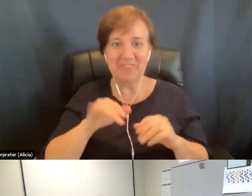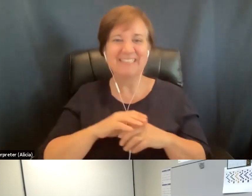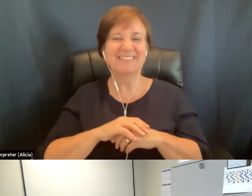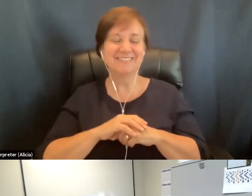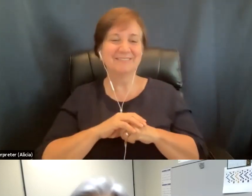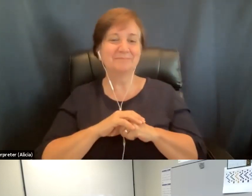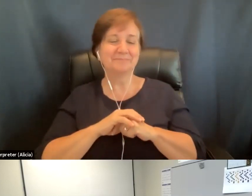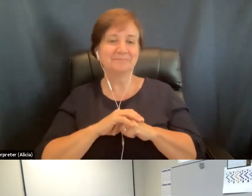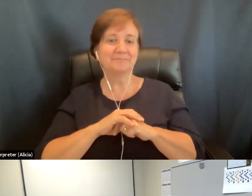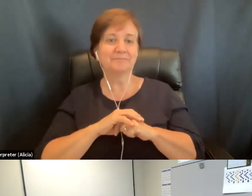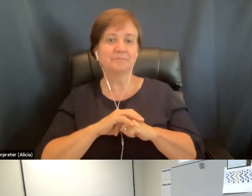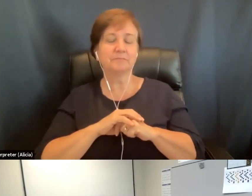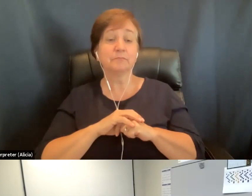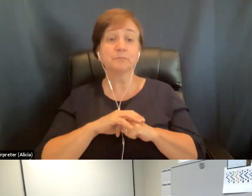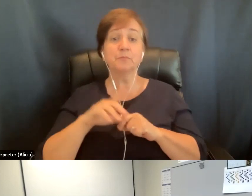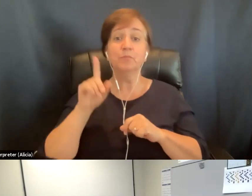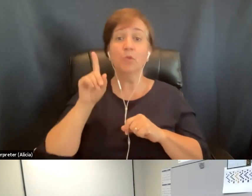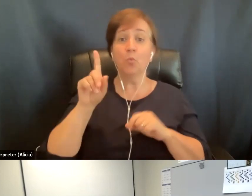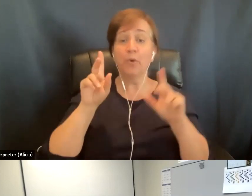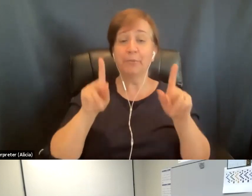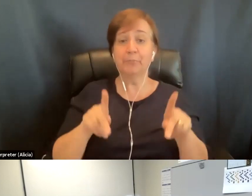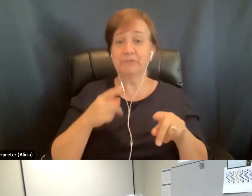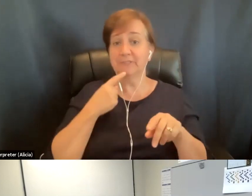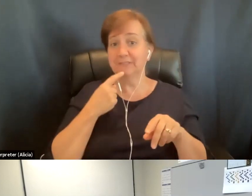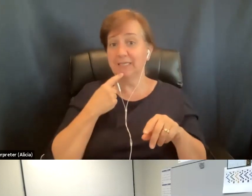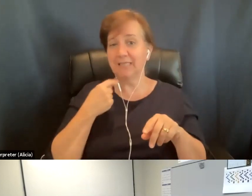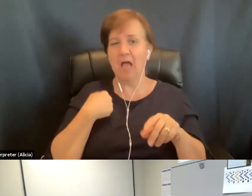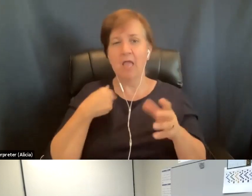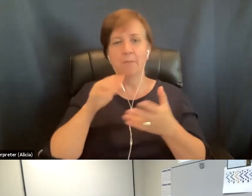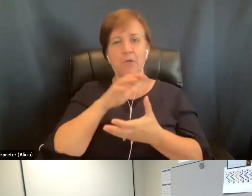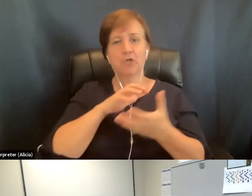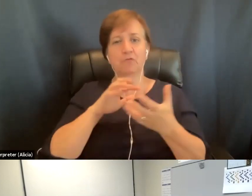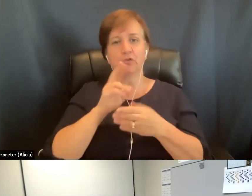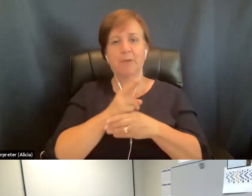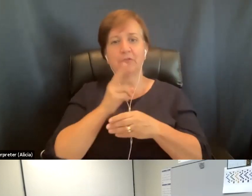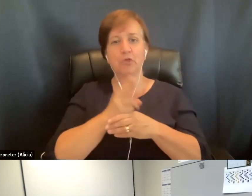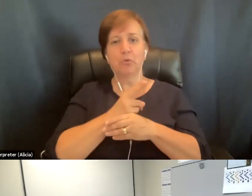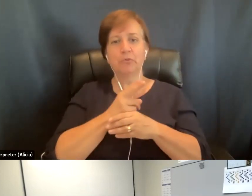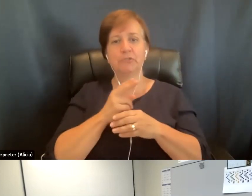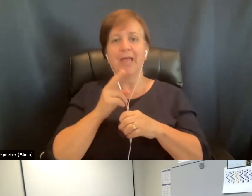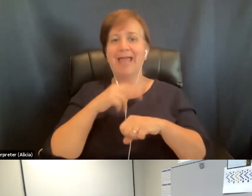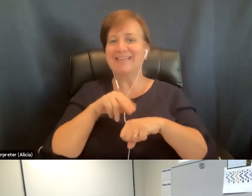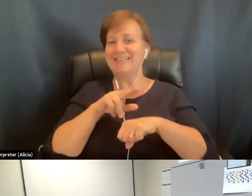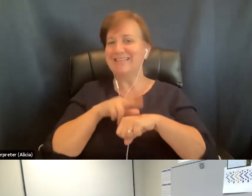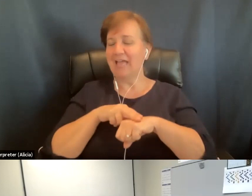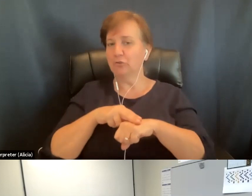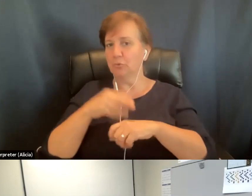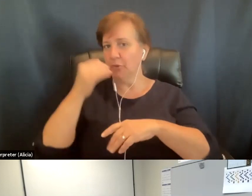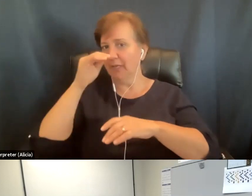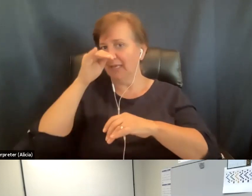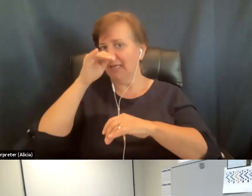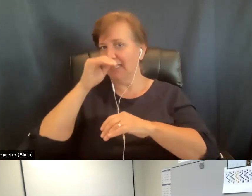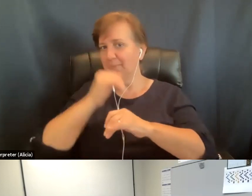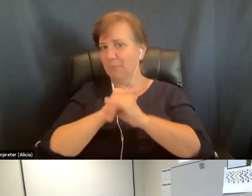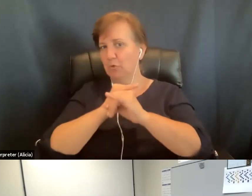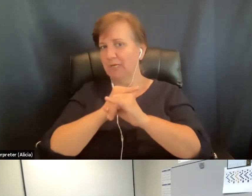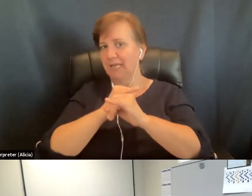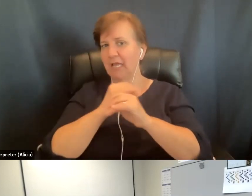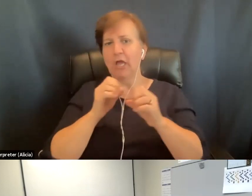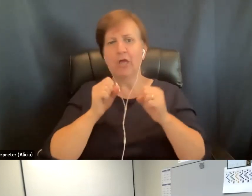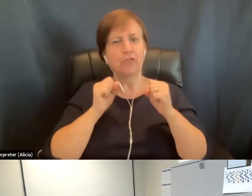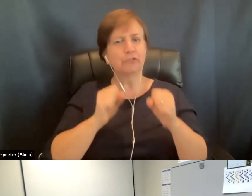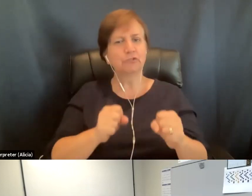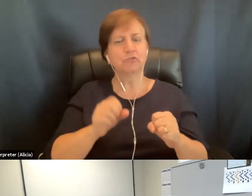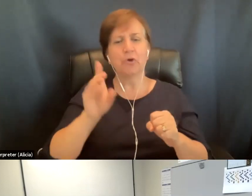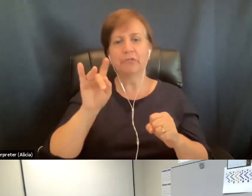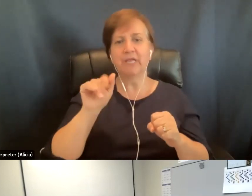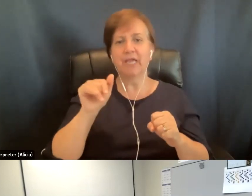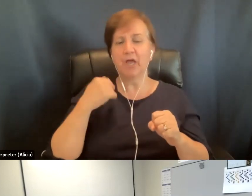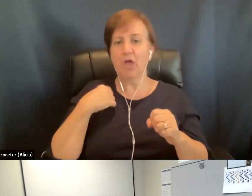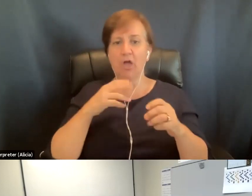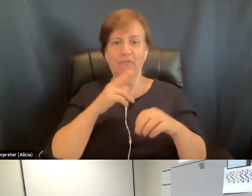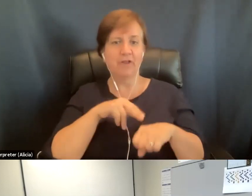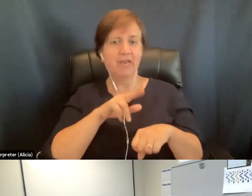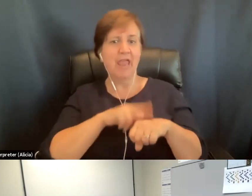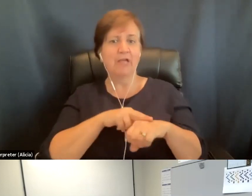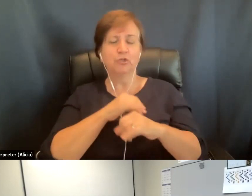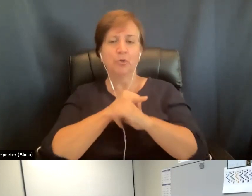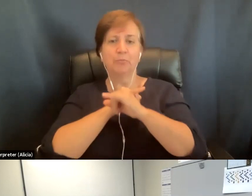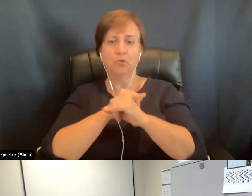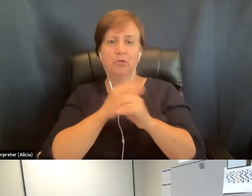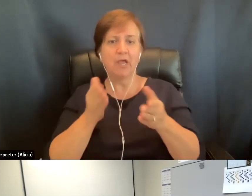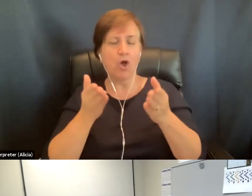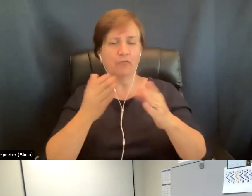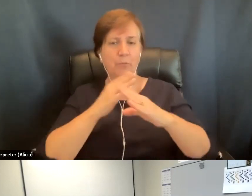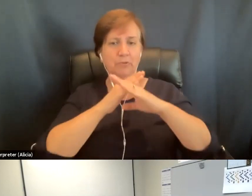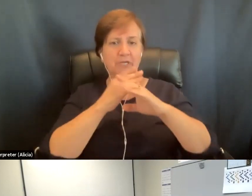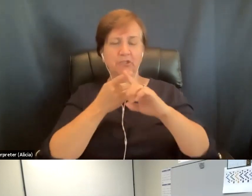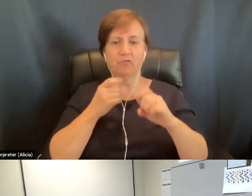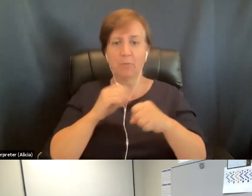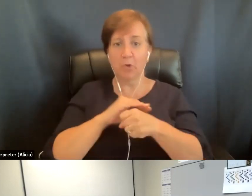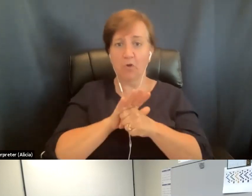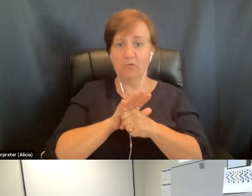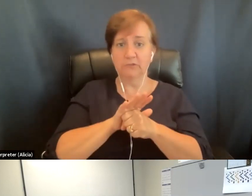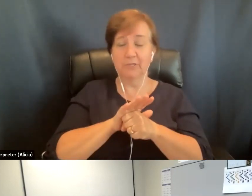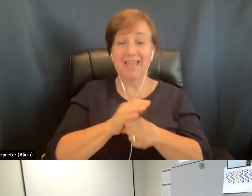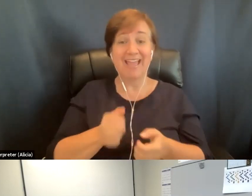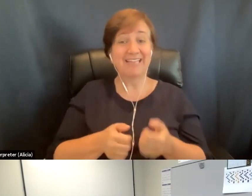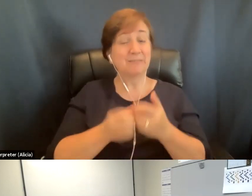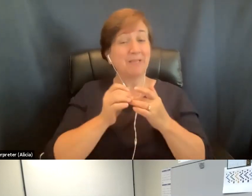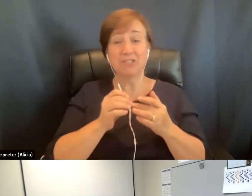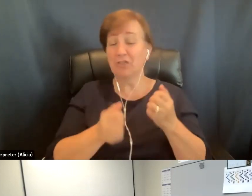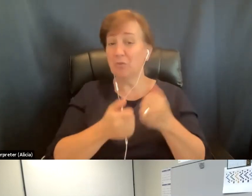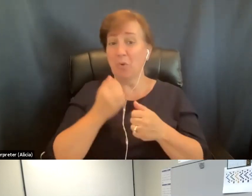Ram Subramaniam (He/him): All the time one person asks that I am confused about the use of the term natural immunity, considering that there isn't strong data of natural immunity offering protection against covert, especially the most common variance Could you elaborate on this.